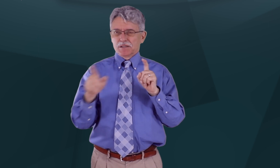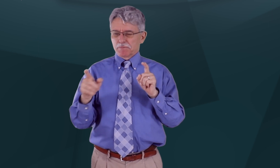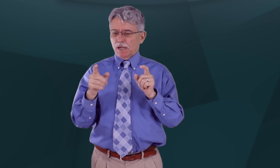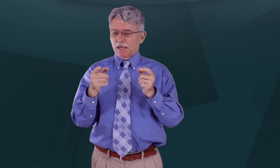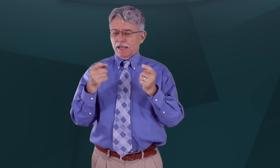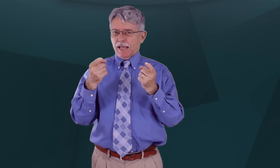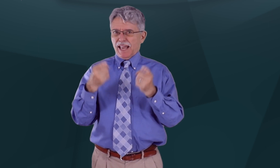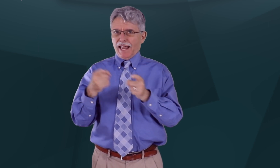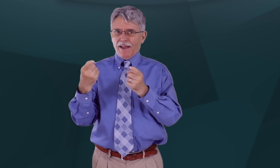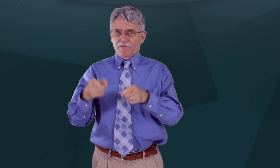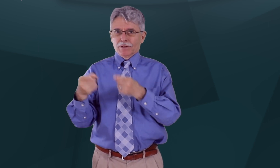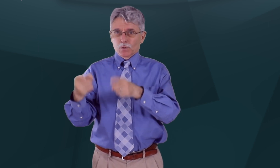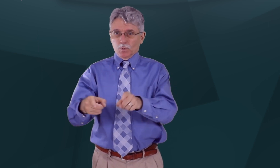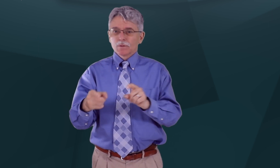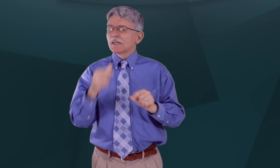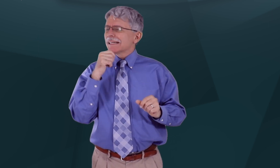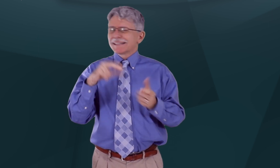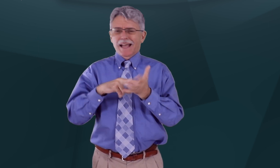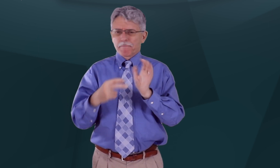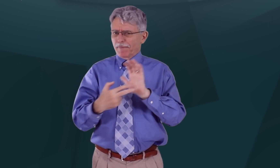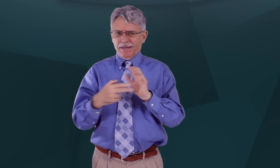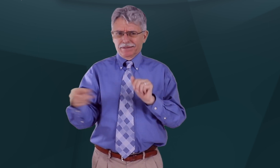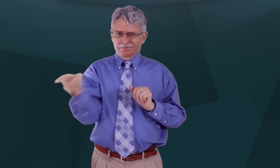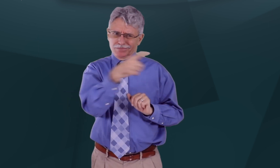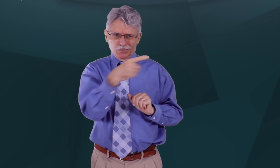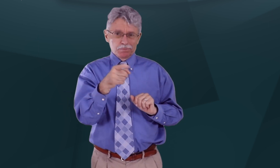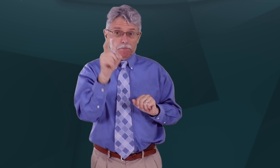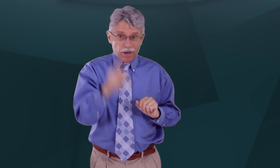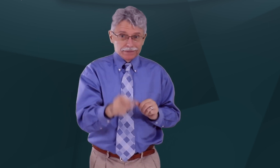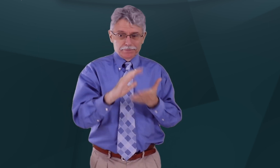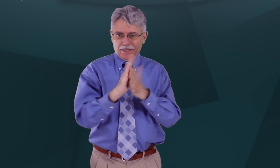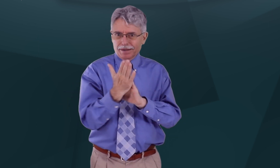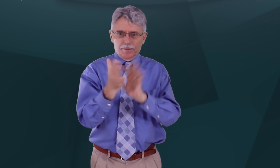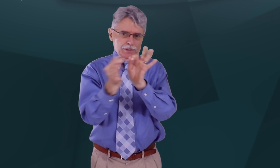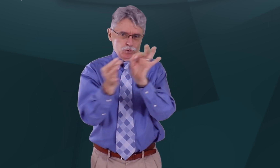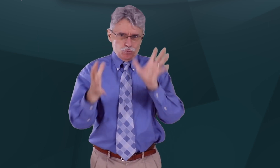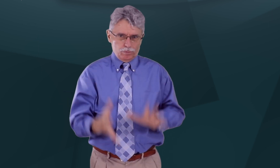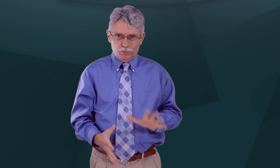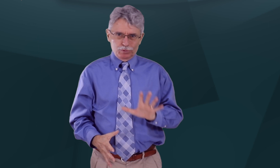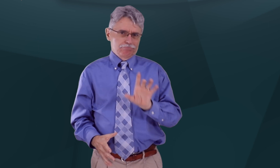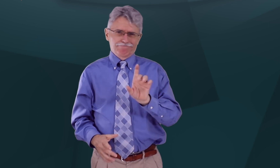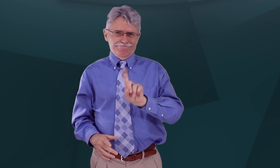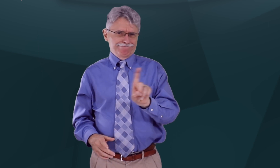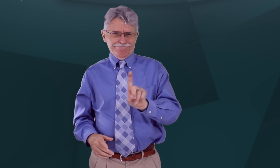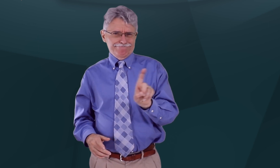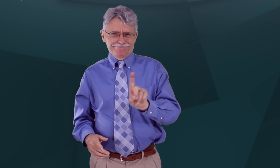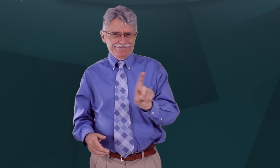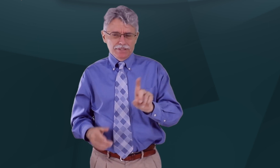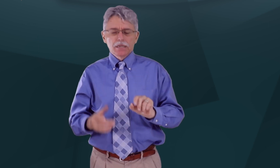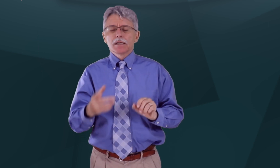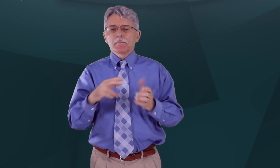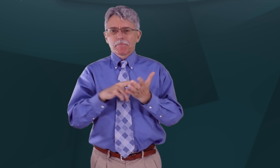But what is going on? It doesn't mean that every -- that all of you have to become interpreters,